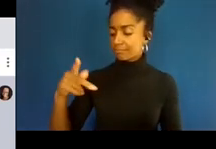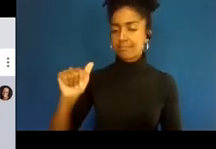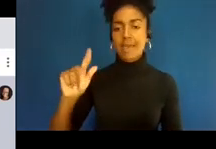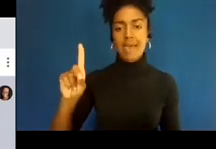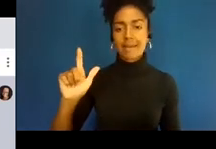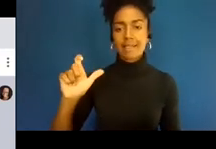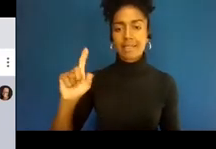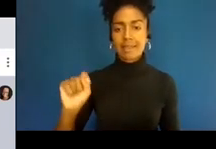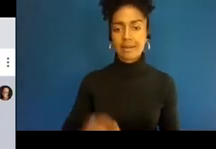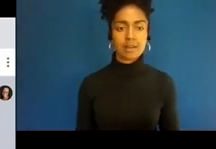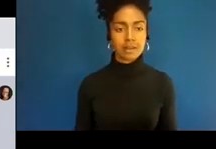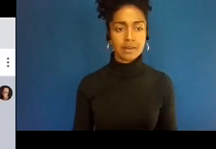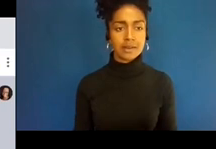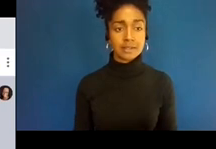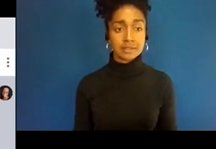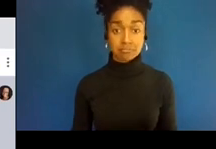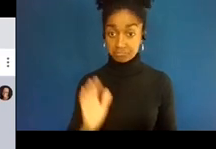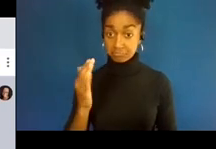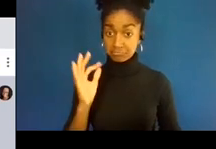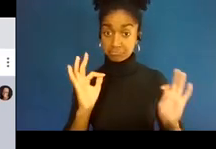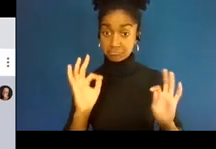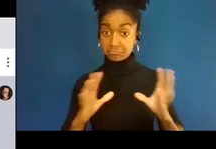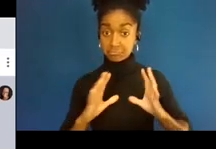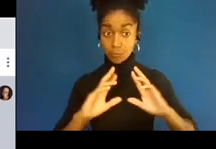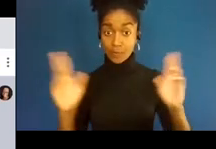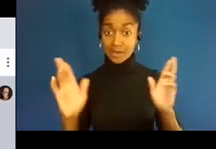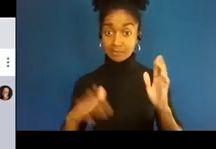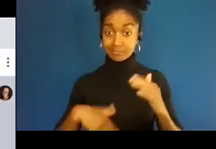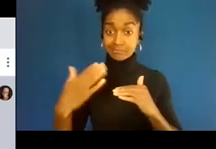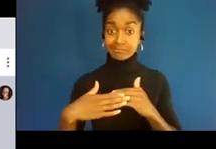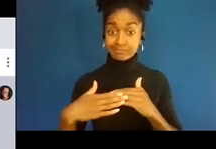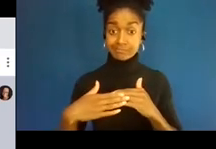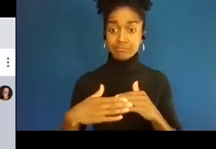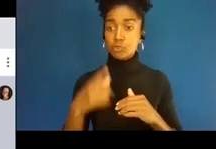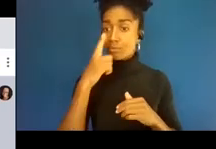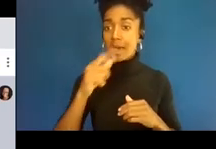Is that the case? Could you give us some thumbs up?